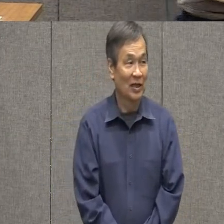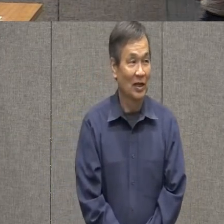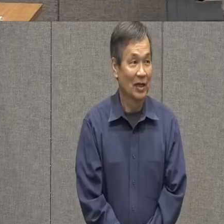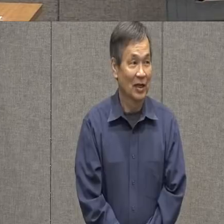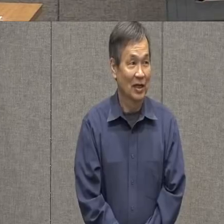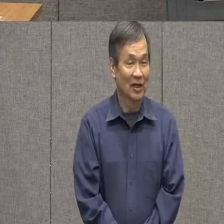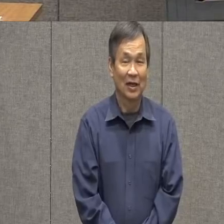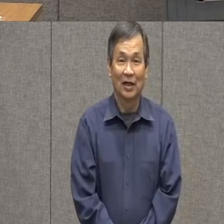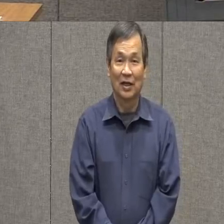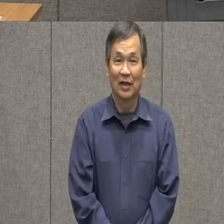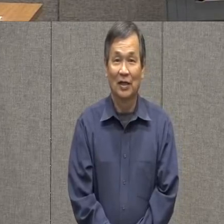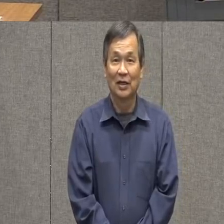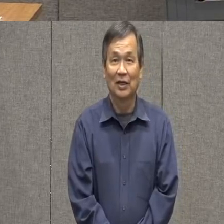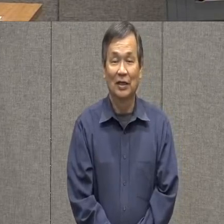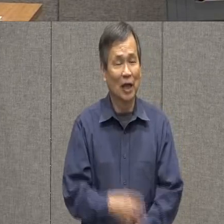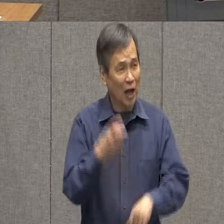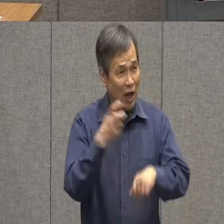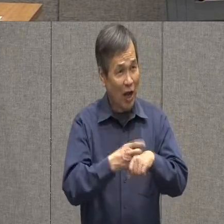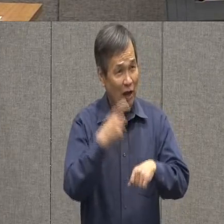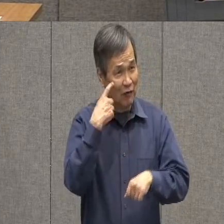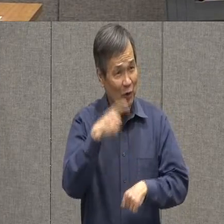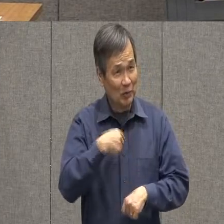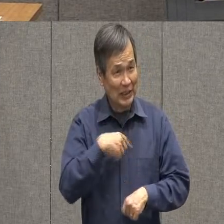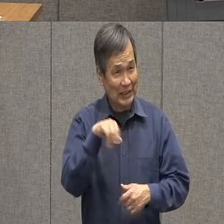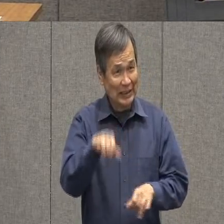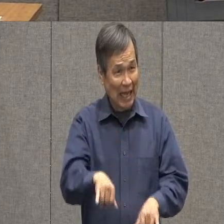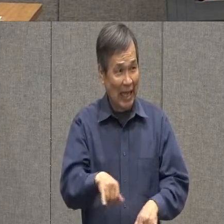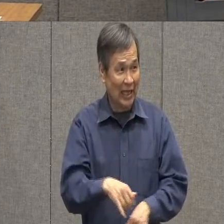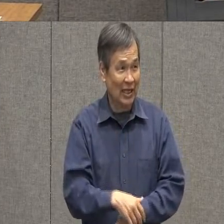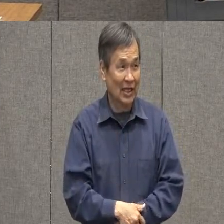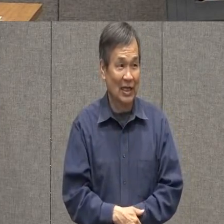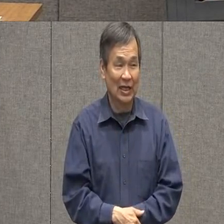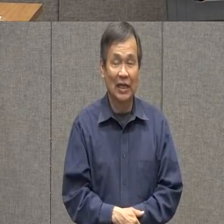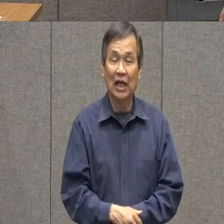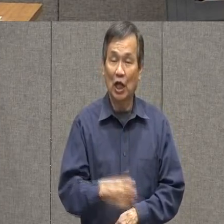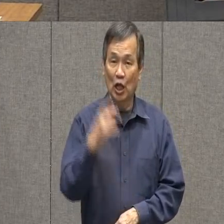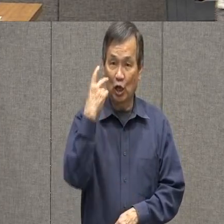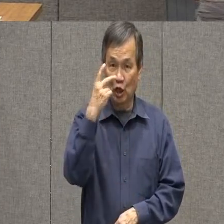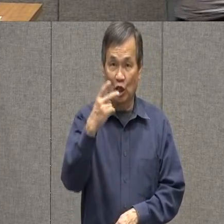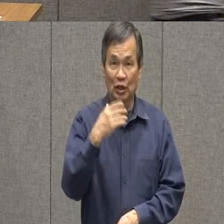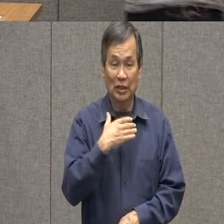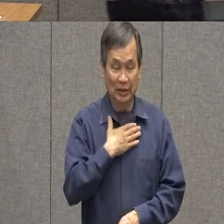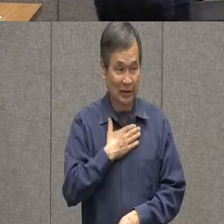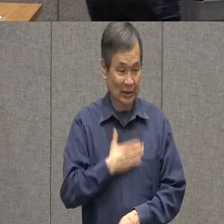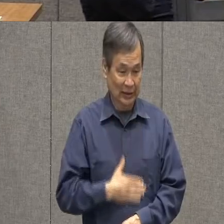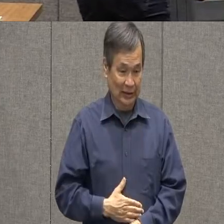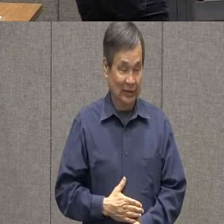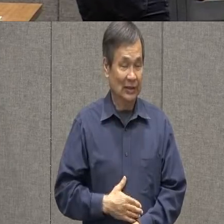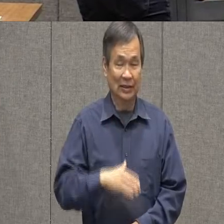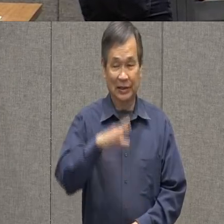See, we're all being challenged today. And then there's a cool curve in the chest which is awesome. So I can make a little curvy line right here.